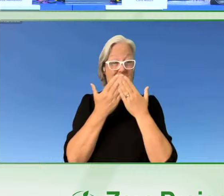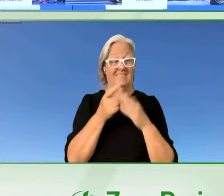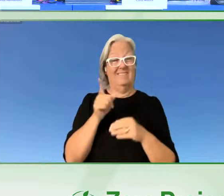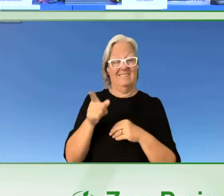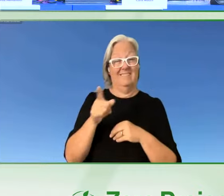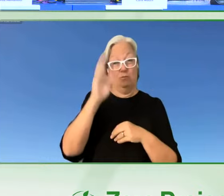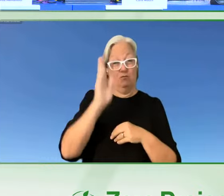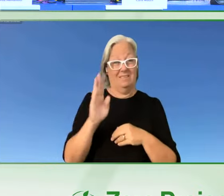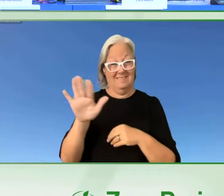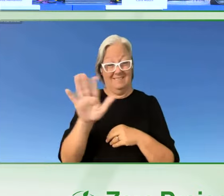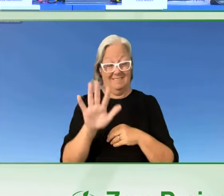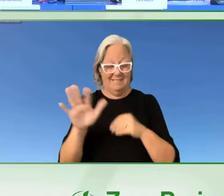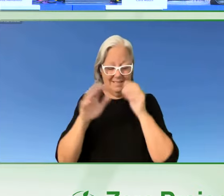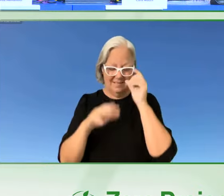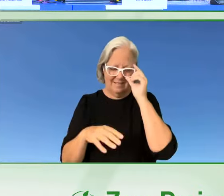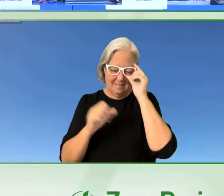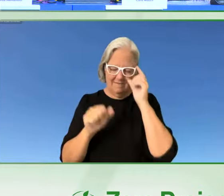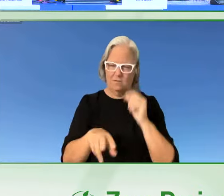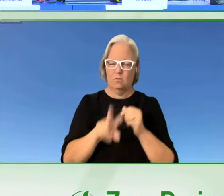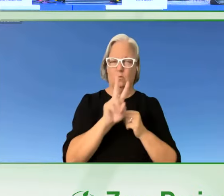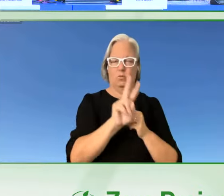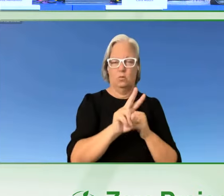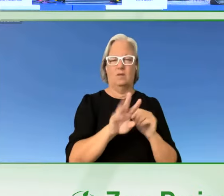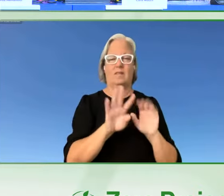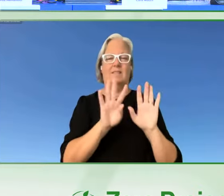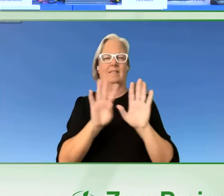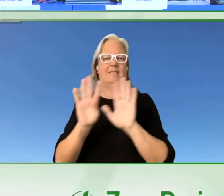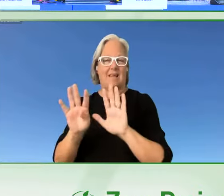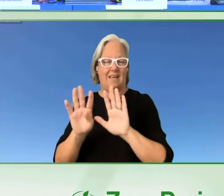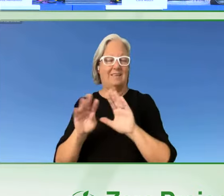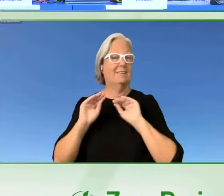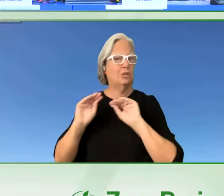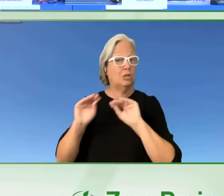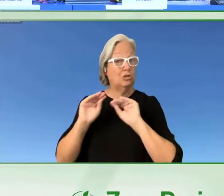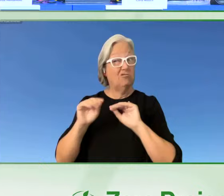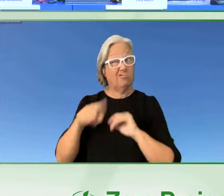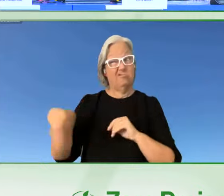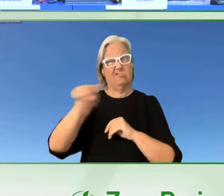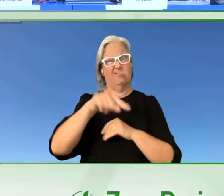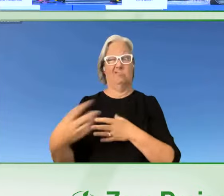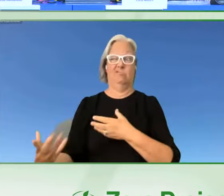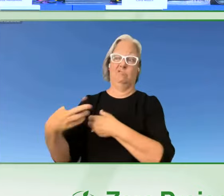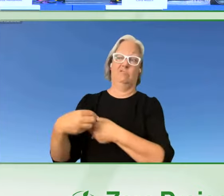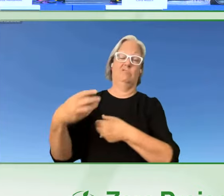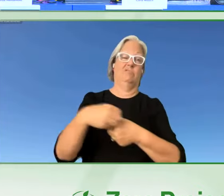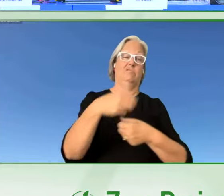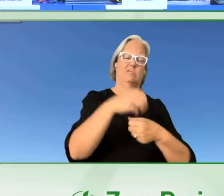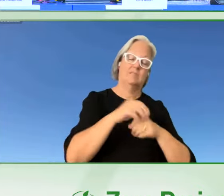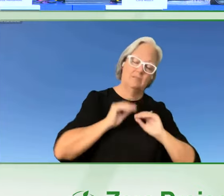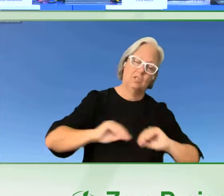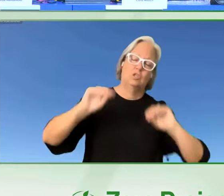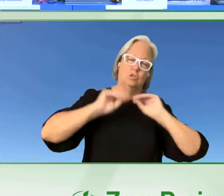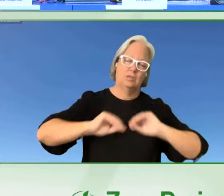I want to continue, our next speaker is an artistic director of white hands, connects